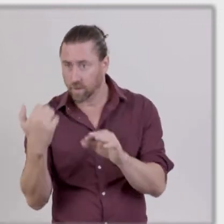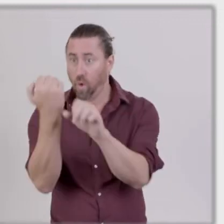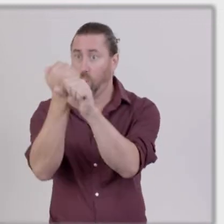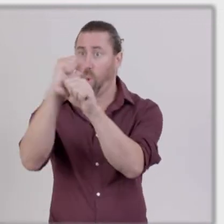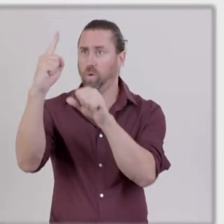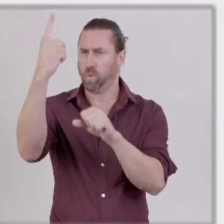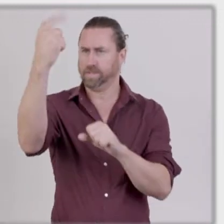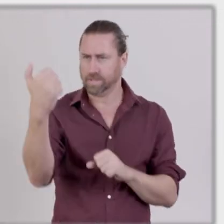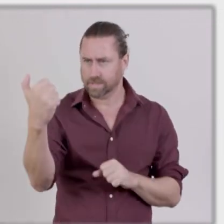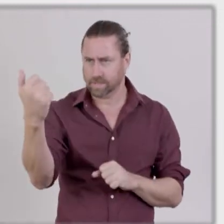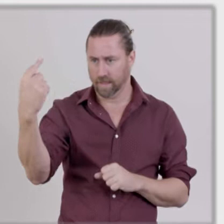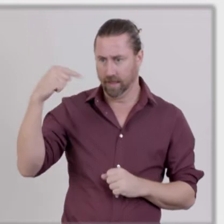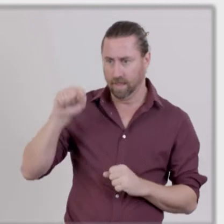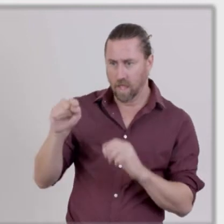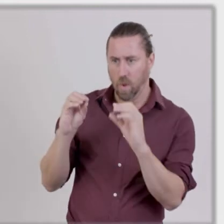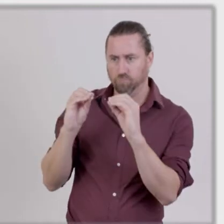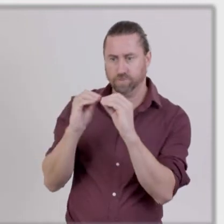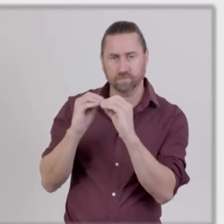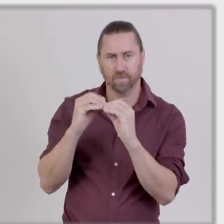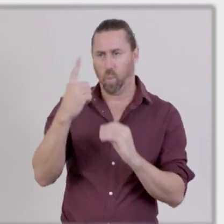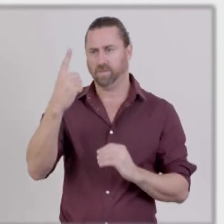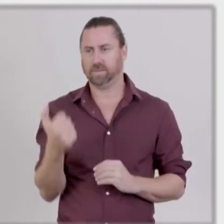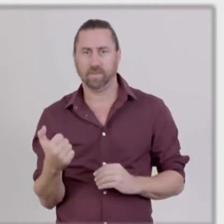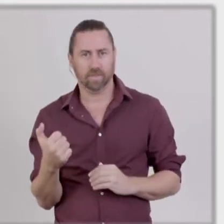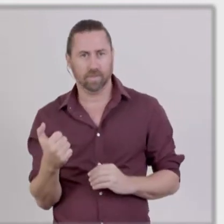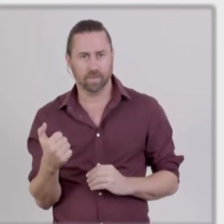Gold Coast for one-sixth, and Brisbane for the third sixth.